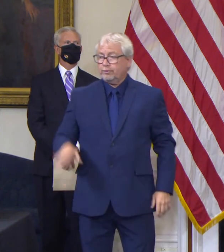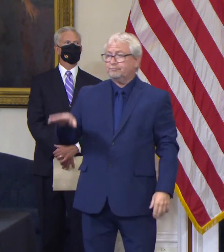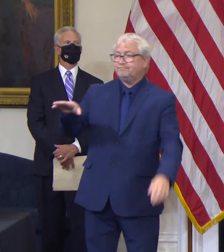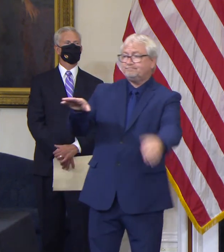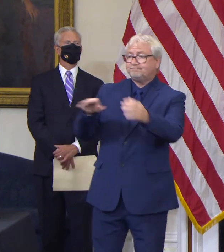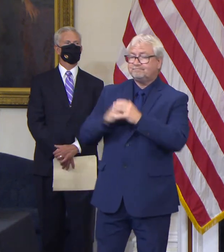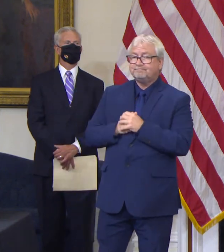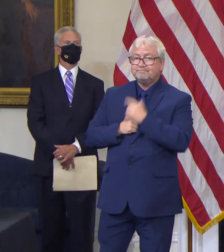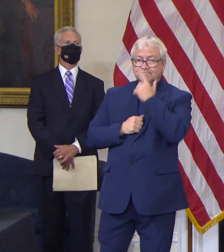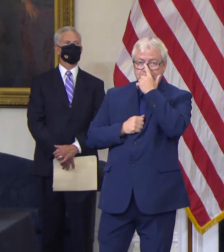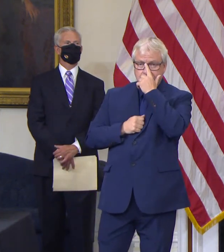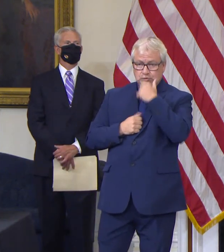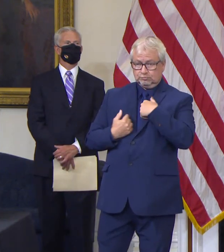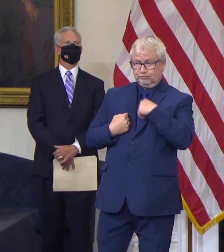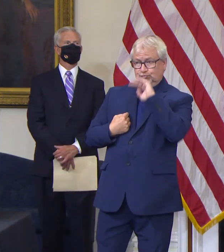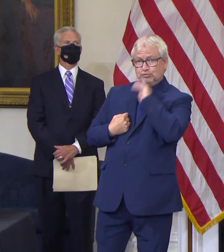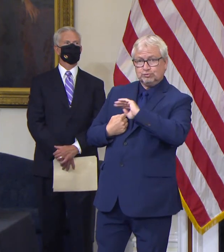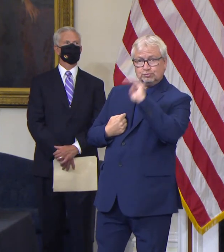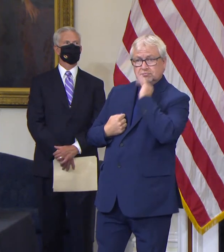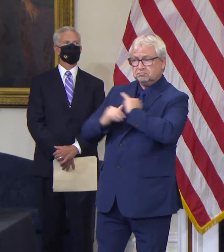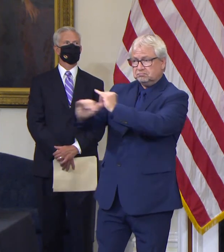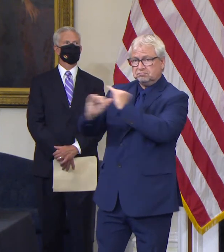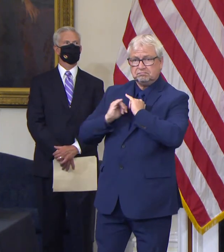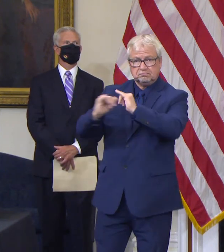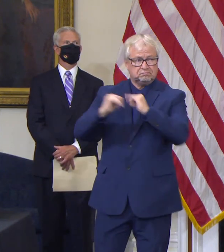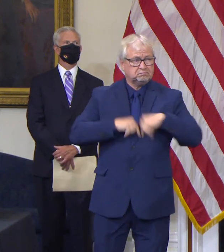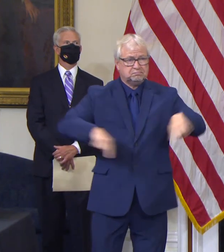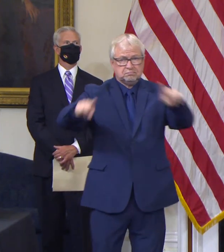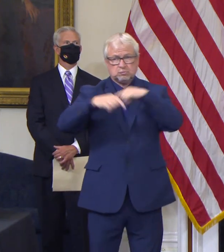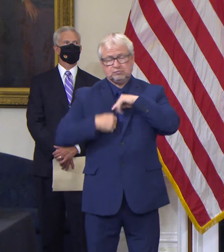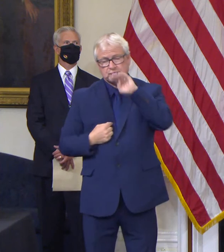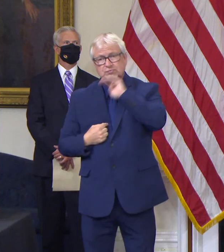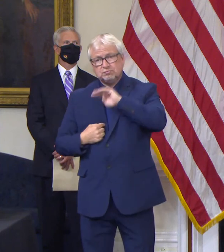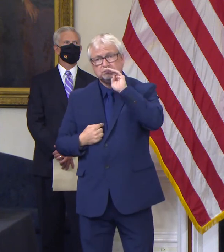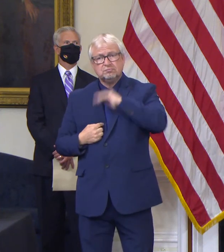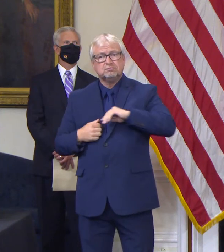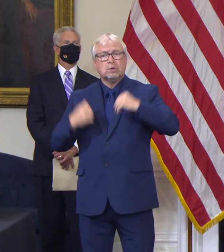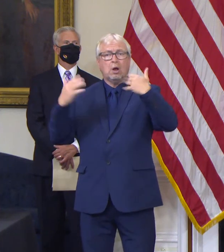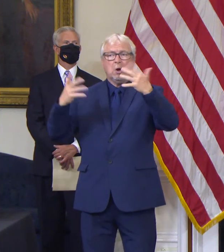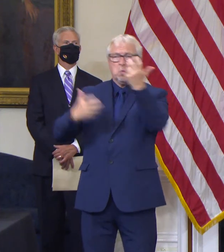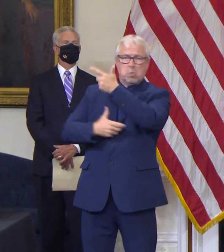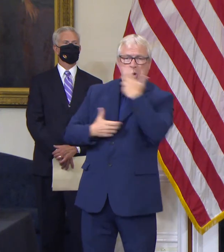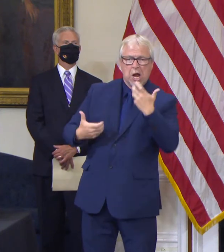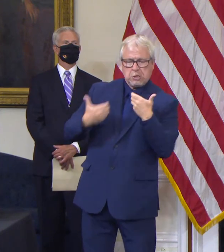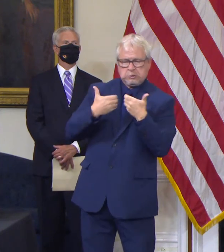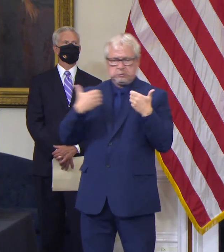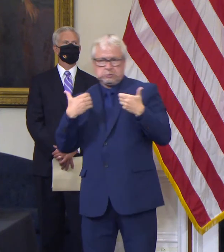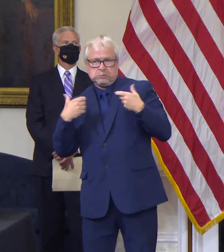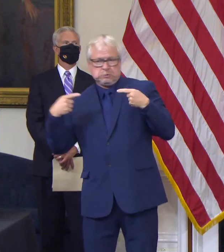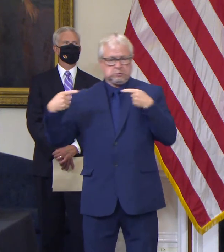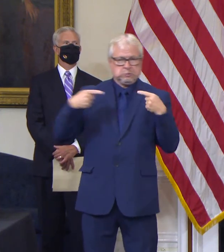people in America Well, you know, I'm probably like a lot of completely frustrated with the divisiveness and dysfunction in